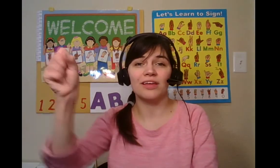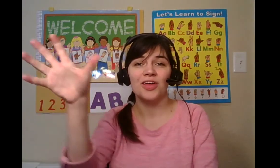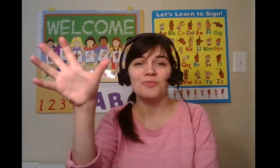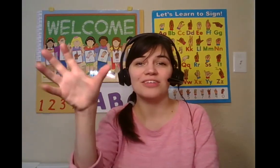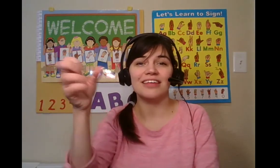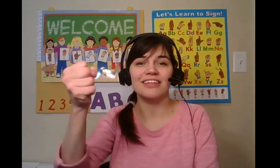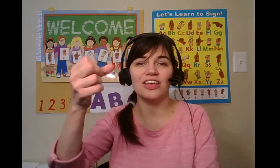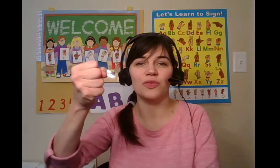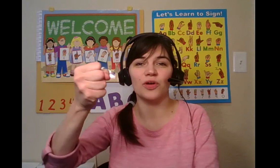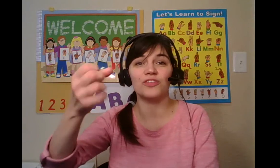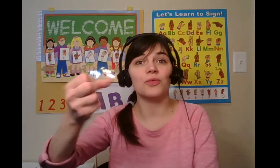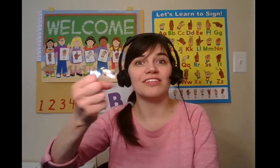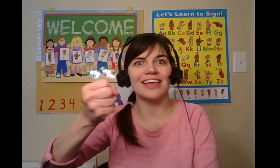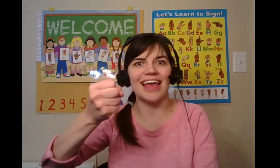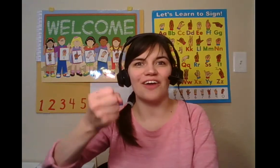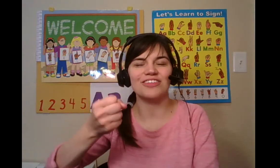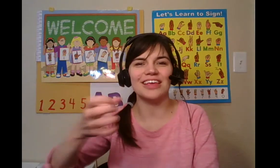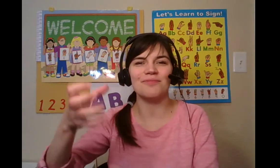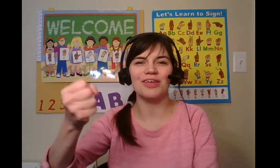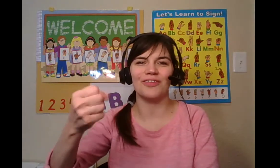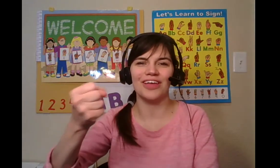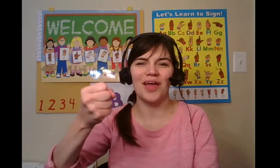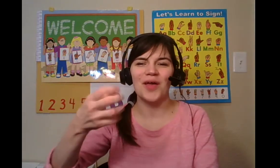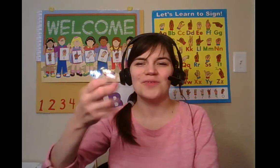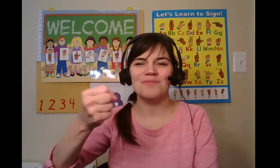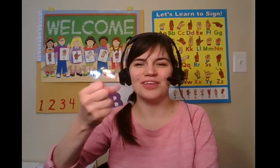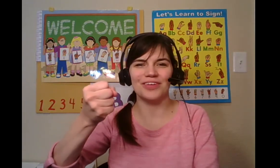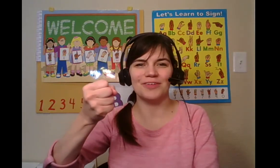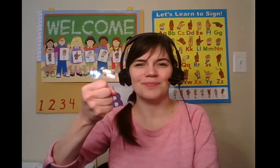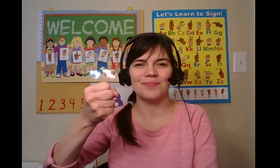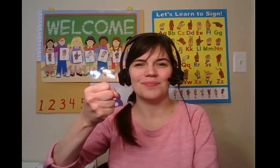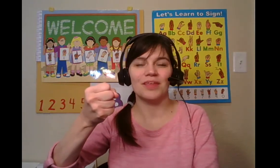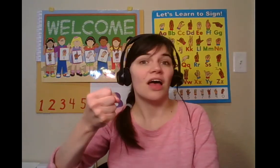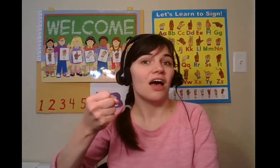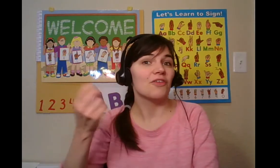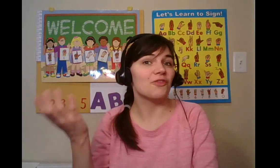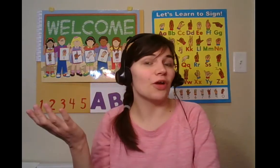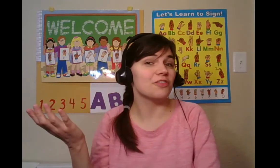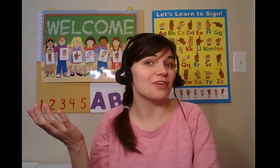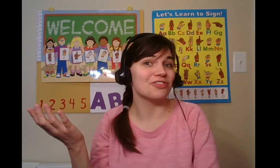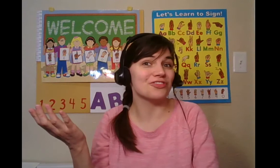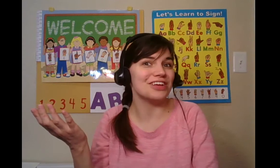Pretend like you're squeezing a cow to get milk. Milk. For a special treat, you